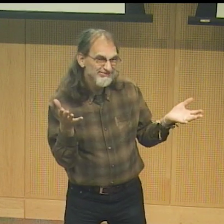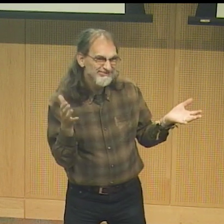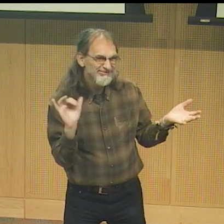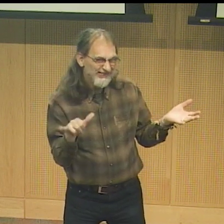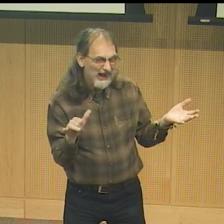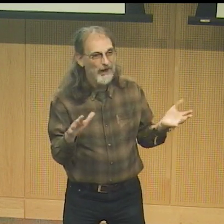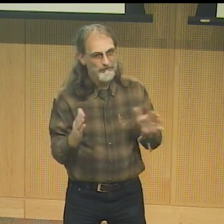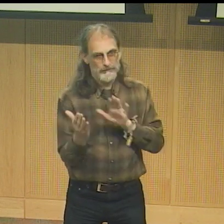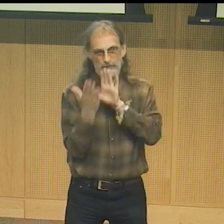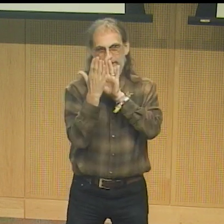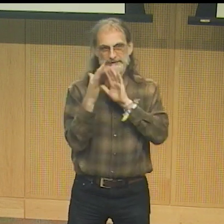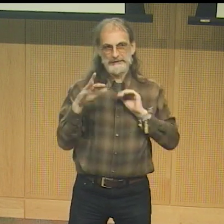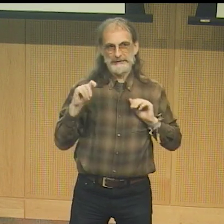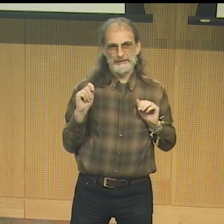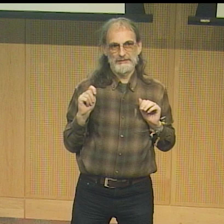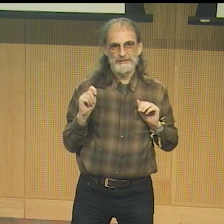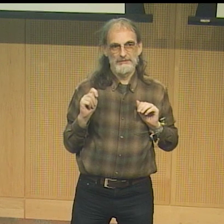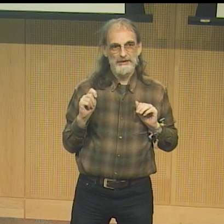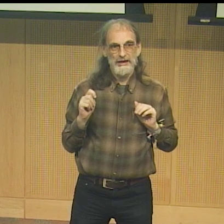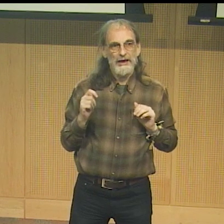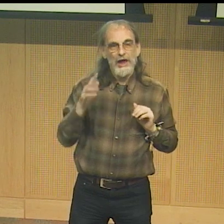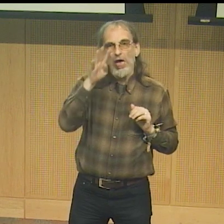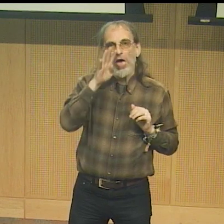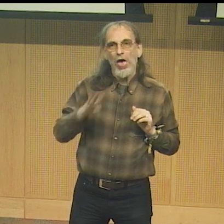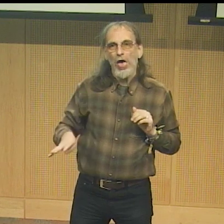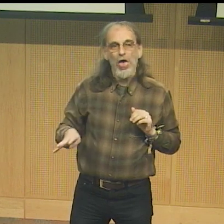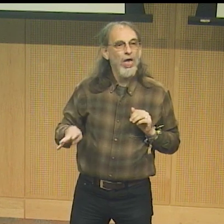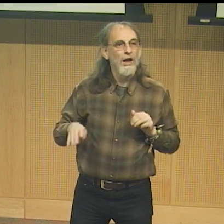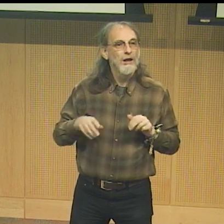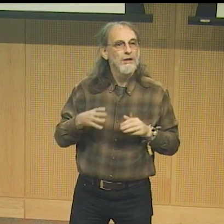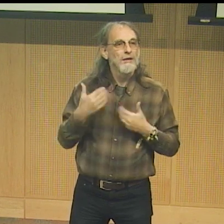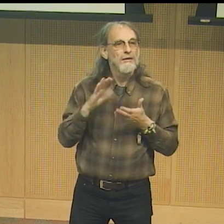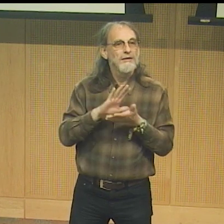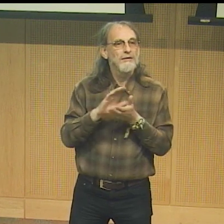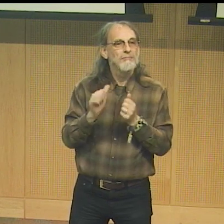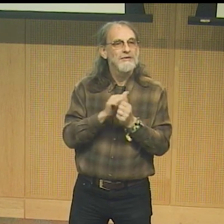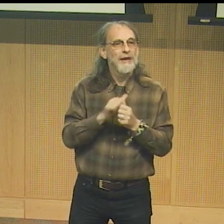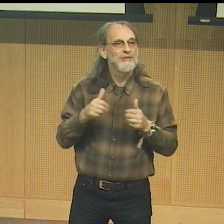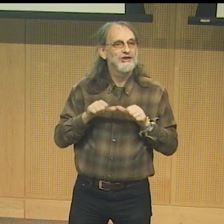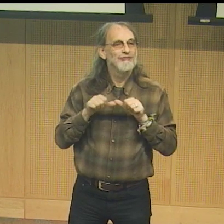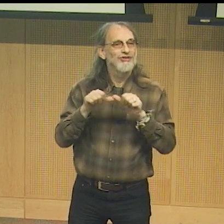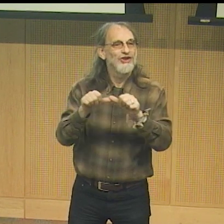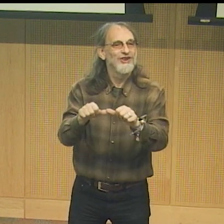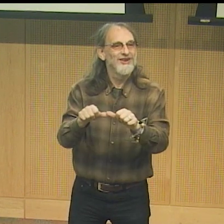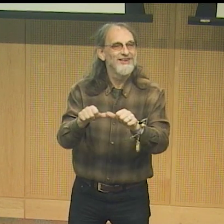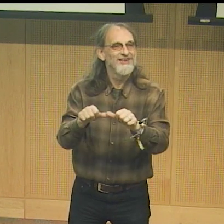But we don't know specifically about Deaf cultural damage because we haven't taken the time to look at it.